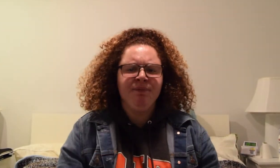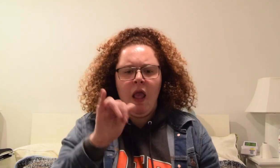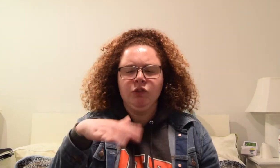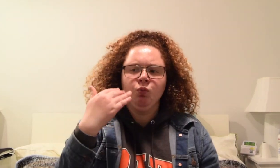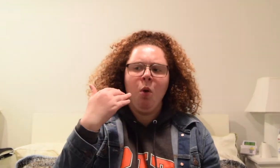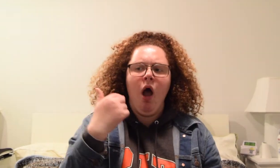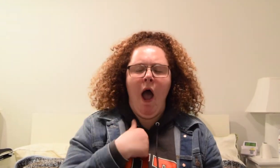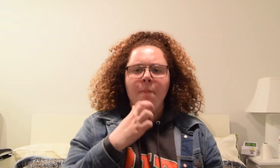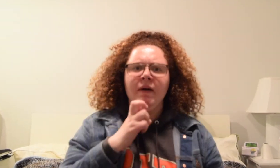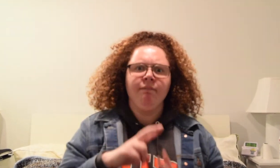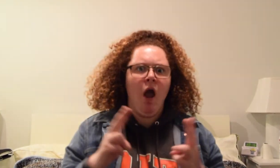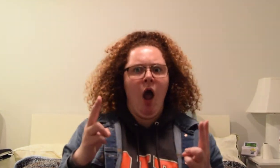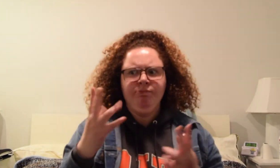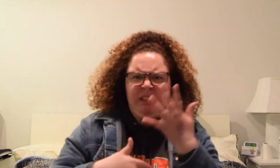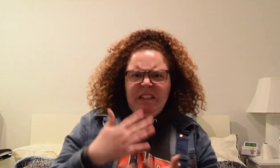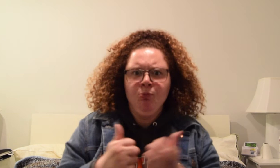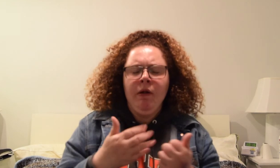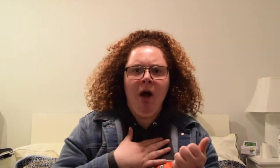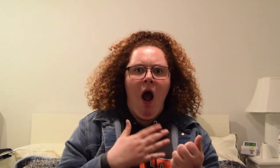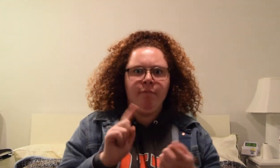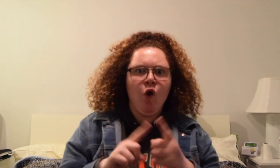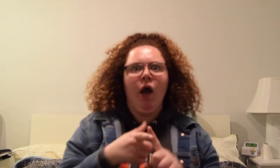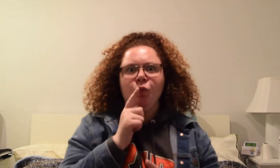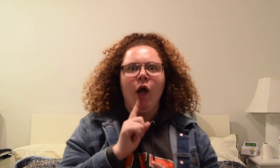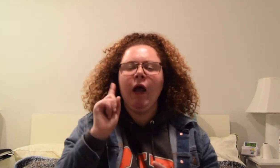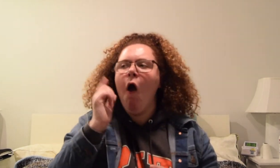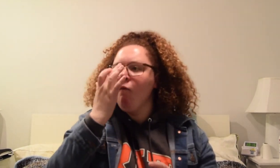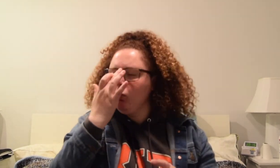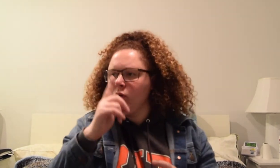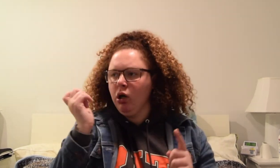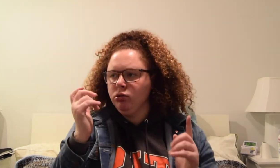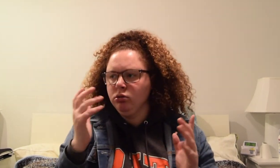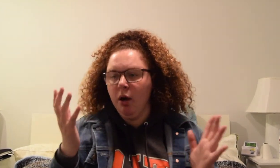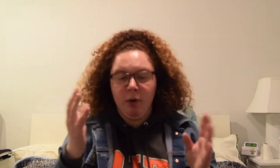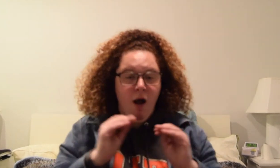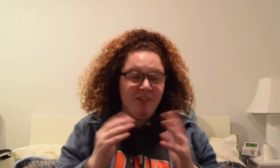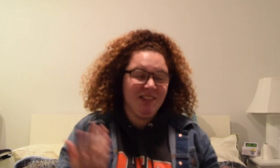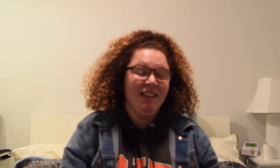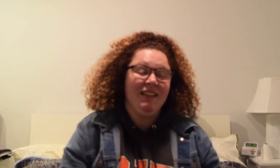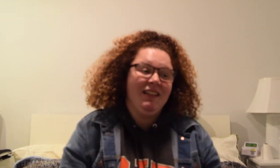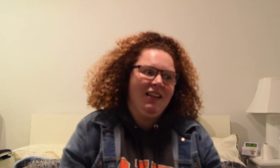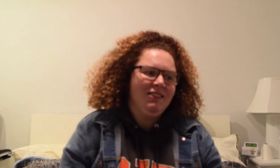That's why I've been hanging out a lot more with my deaf friends because obviously yeah